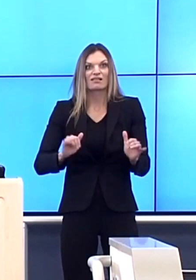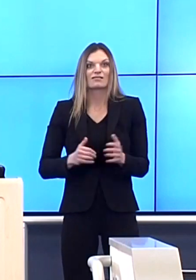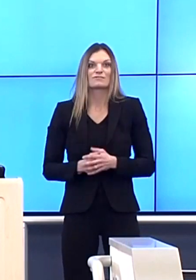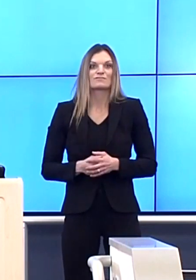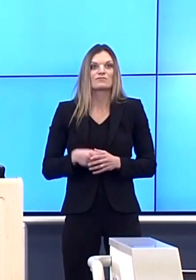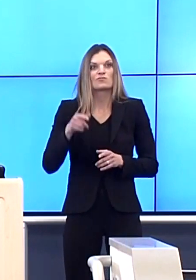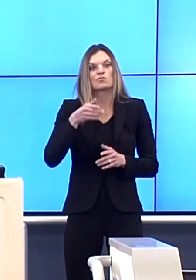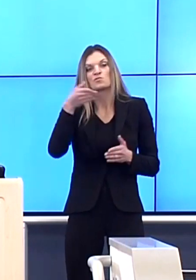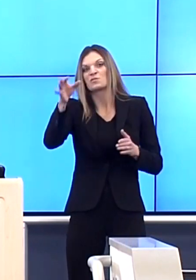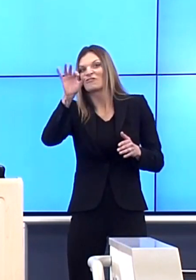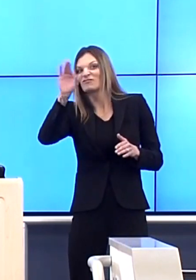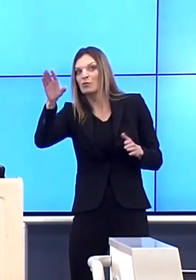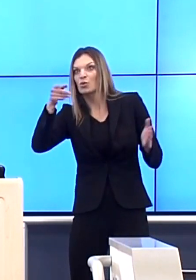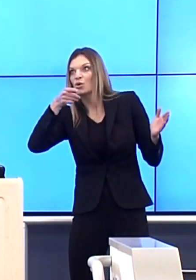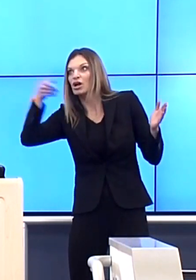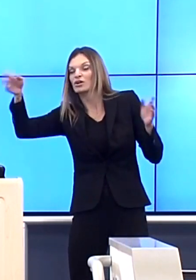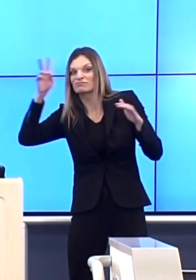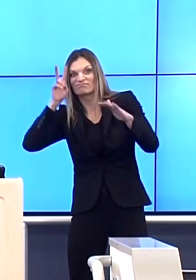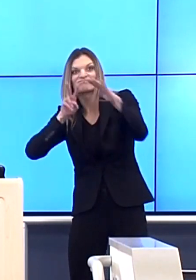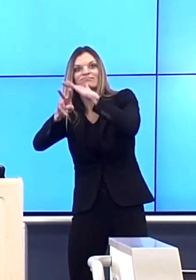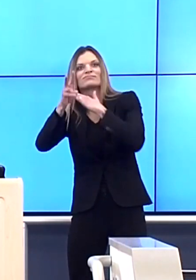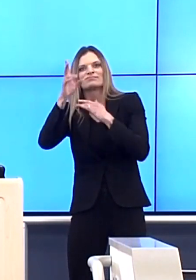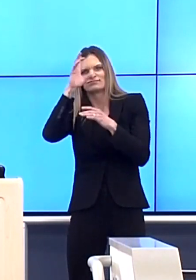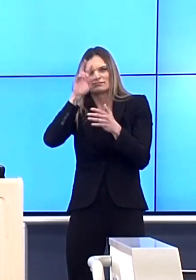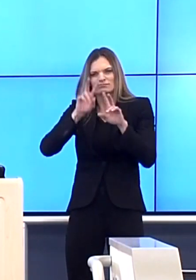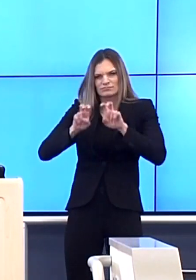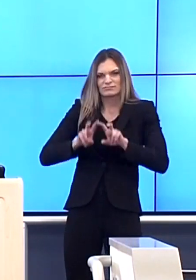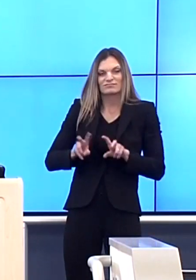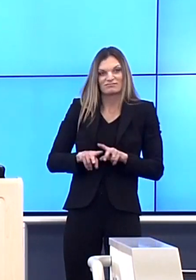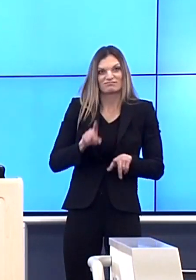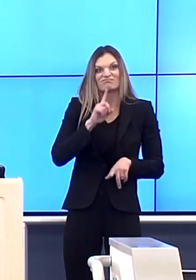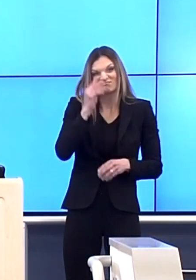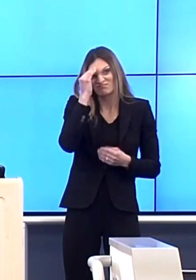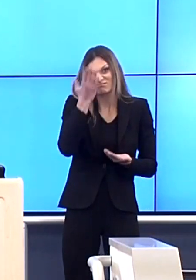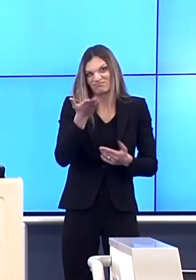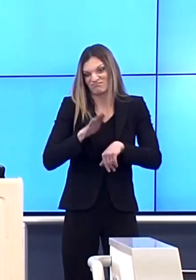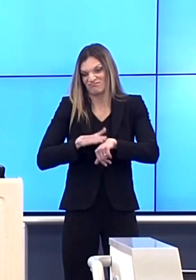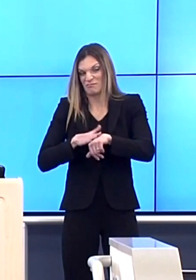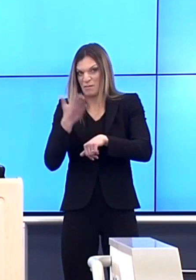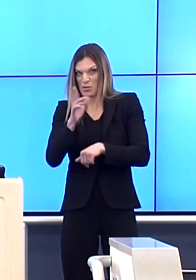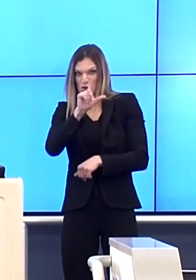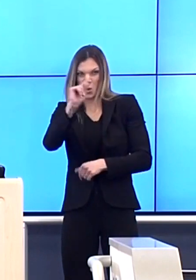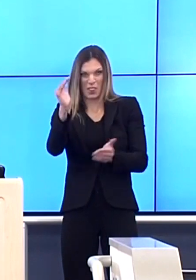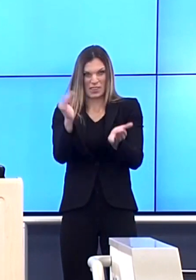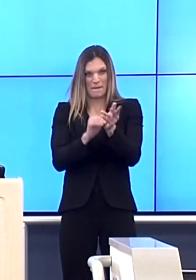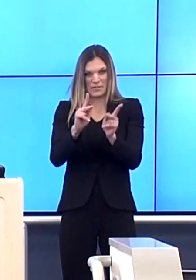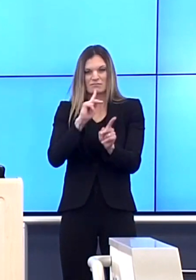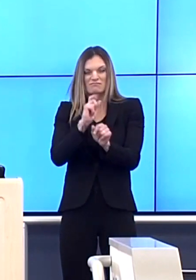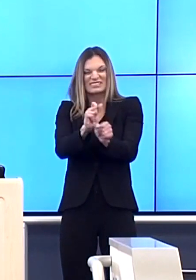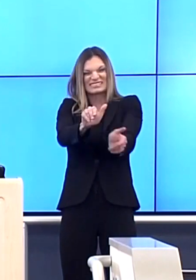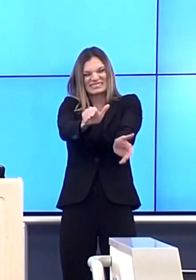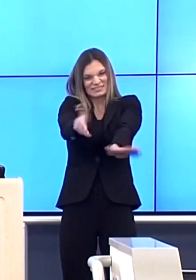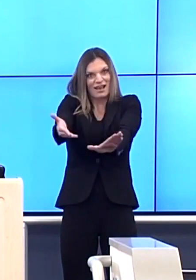COVID-19. AND BY FEBRUARY 15th, MODELS AND BY FEBRUARY 15th, MODELS PREDICT WE COULD HAVE AS MANY AS PREDICT WE COULD HAVE AS MANY AS 20,000 ADDITIONAL DEATHS DUE TO